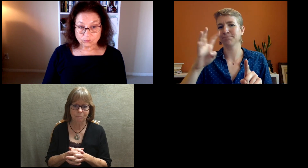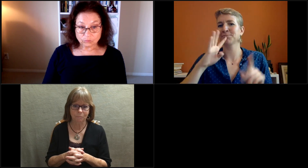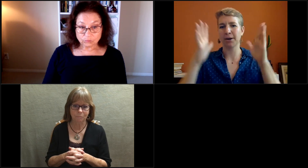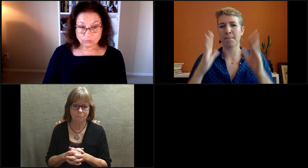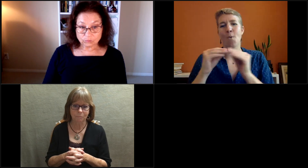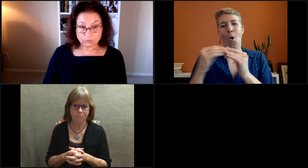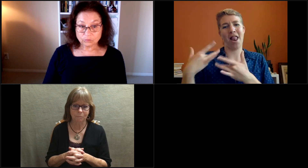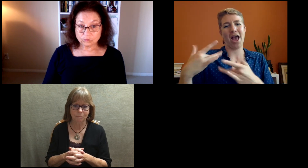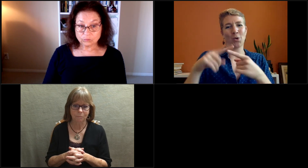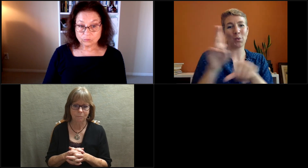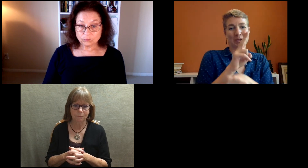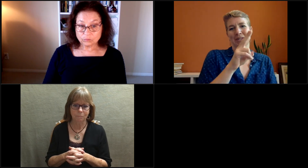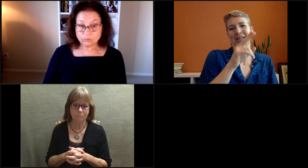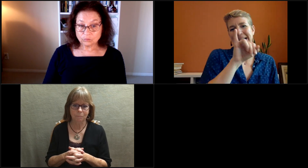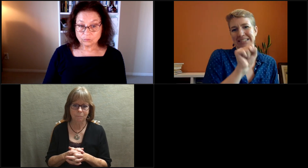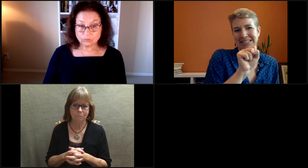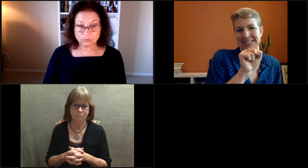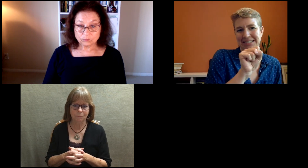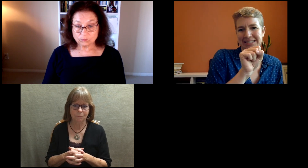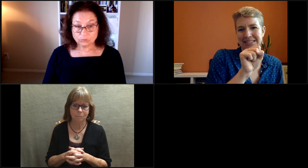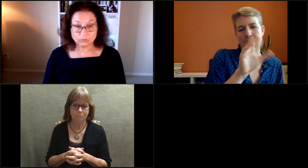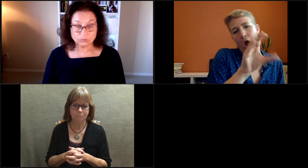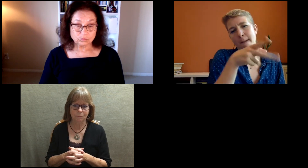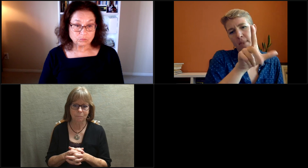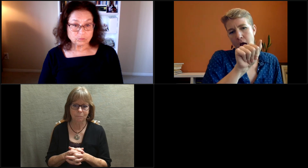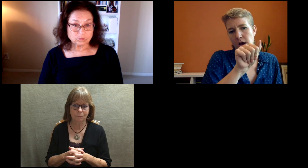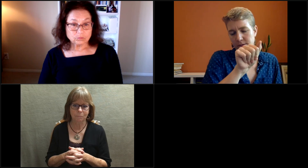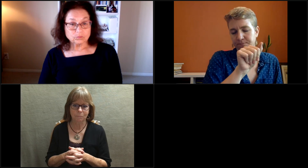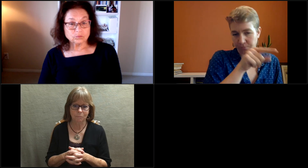African American English speakers are more likely to use it, a copula.